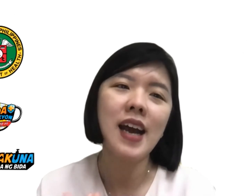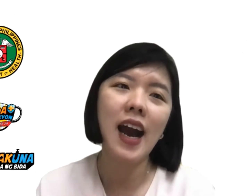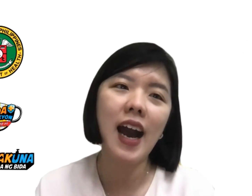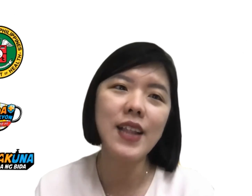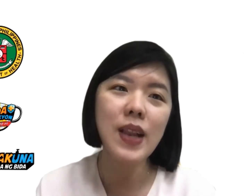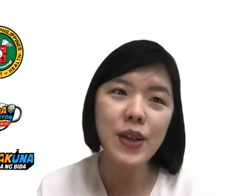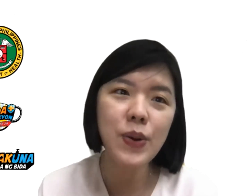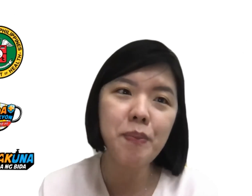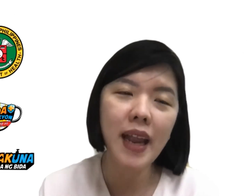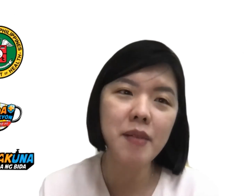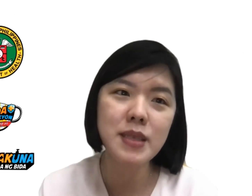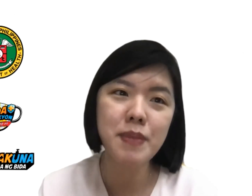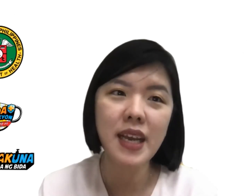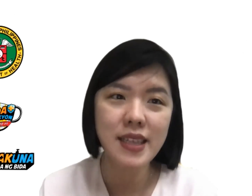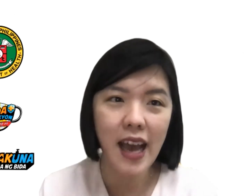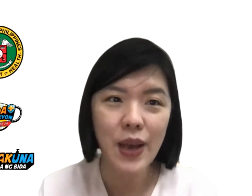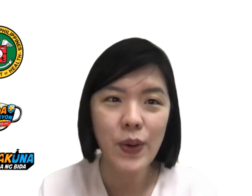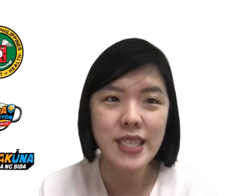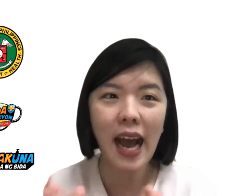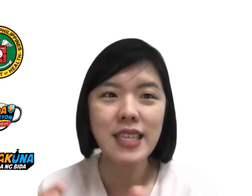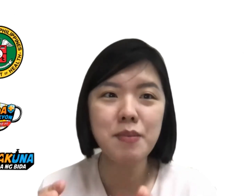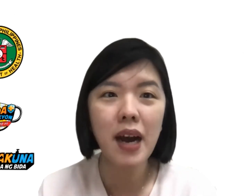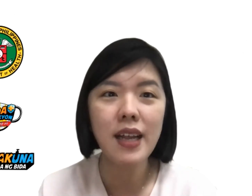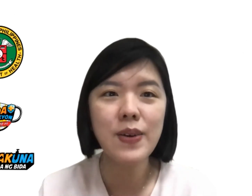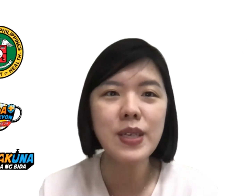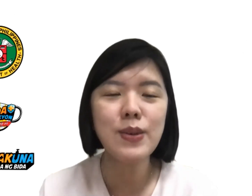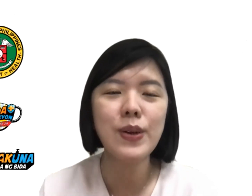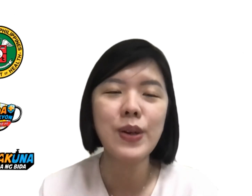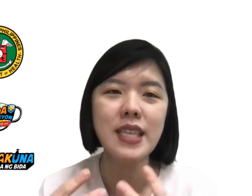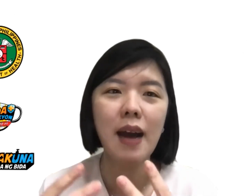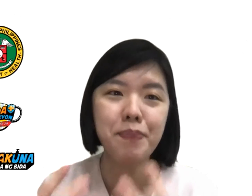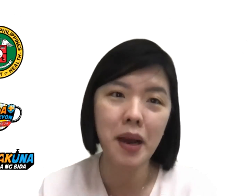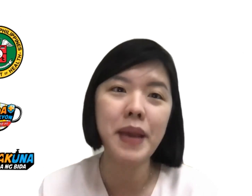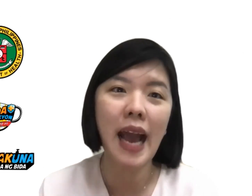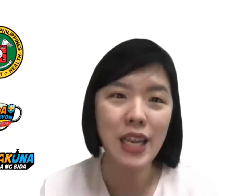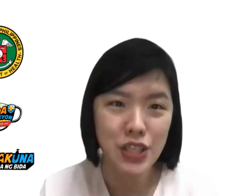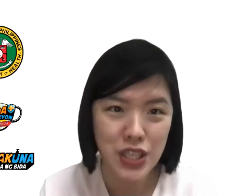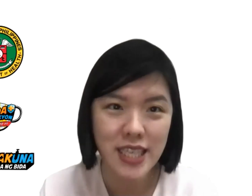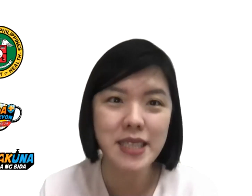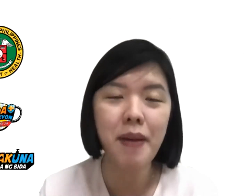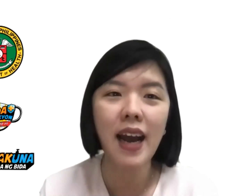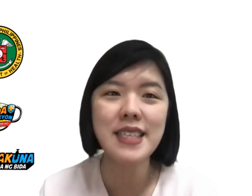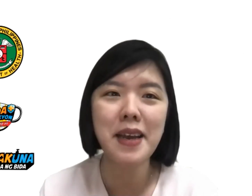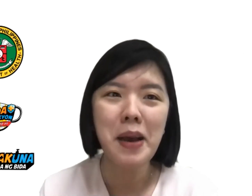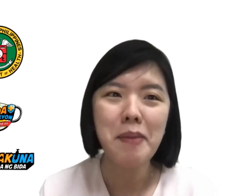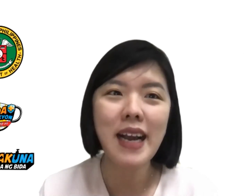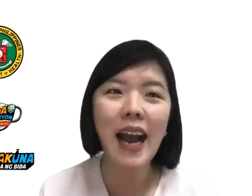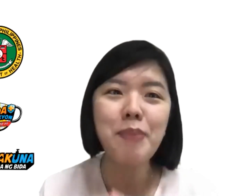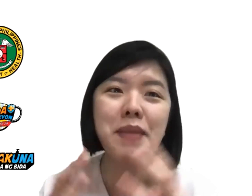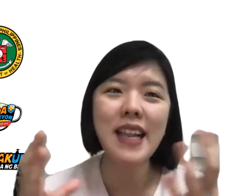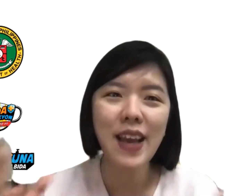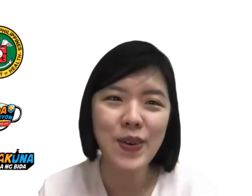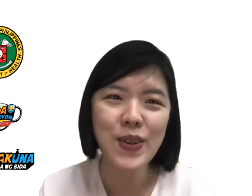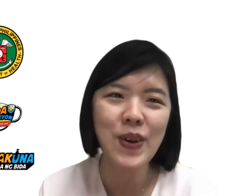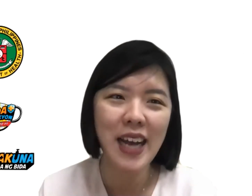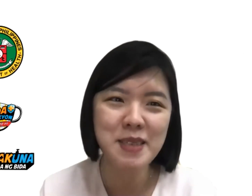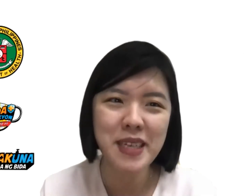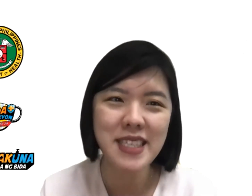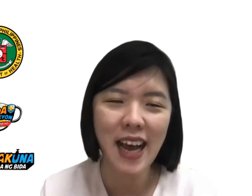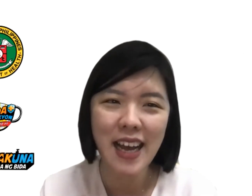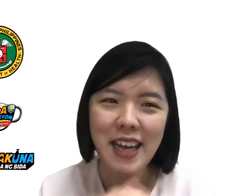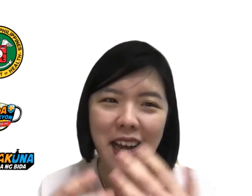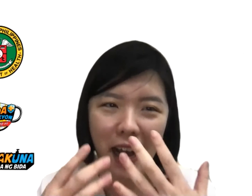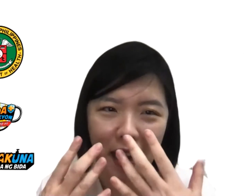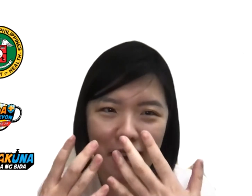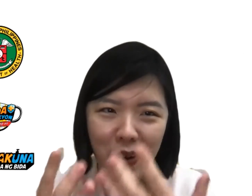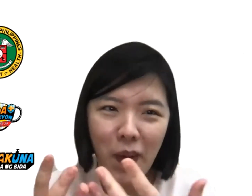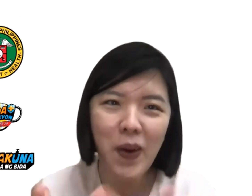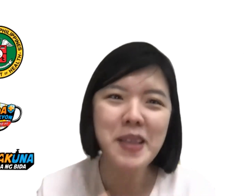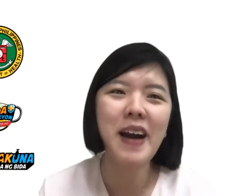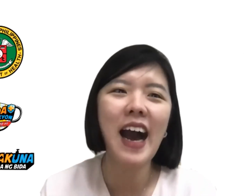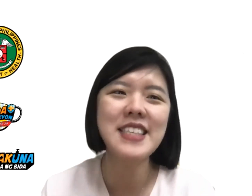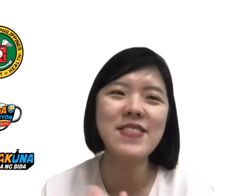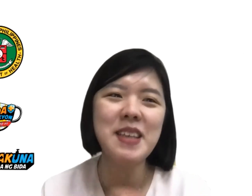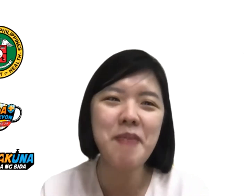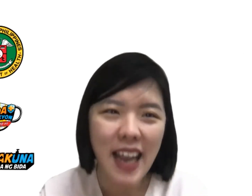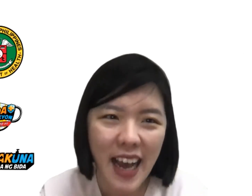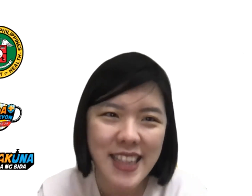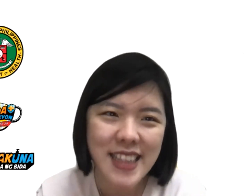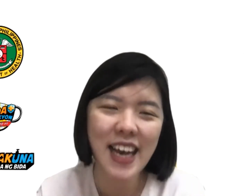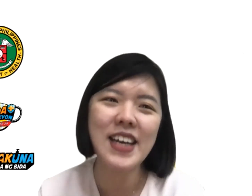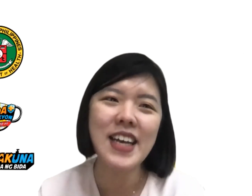We are more careful with those with asthma or those who have allergies because asthma in the nose and in the skin are under the same family.